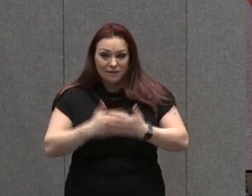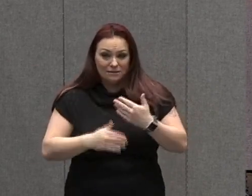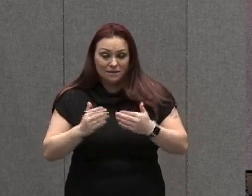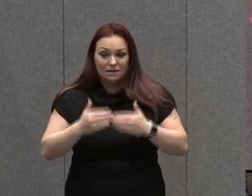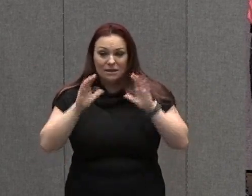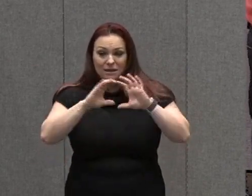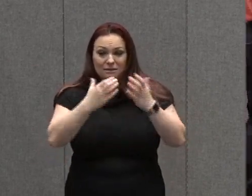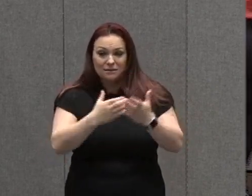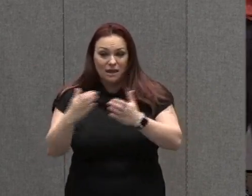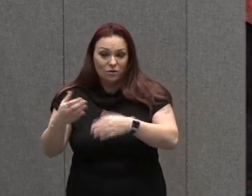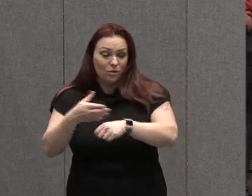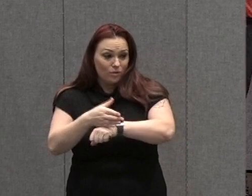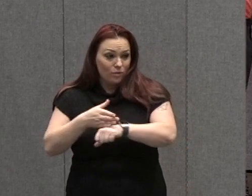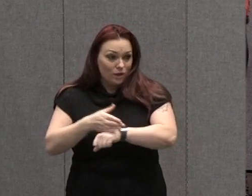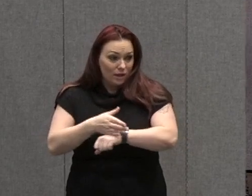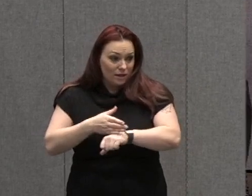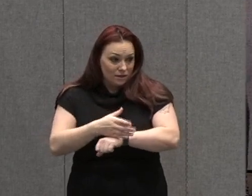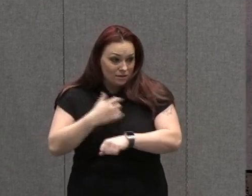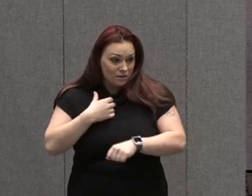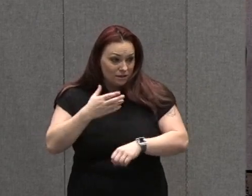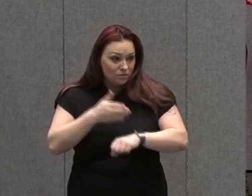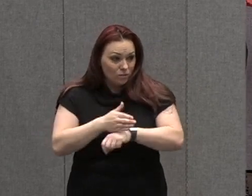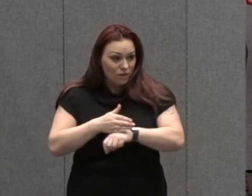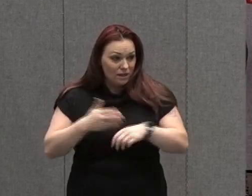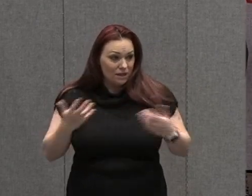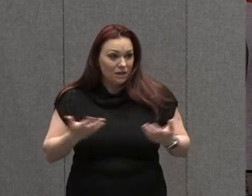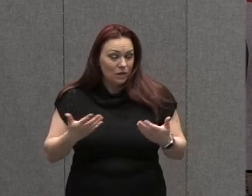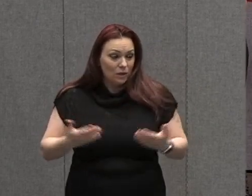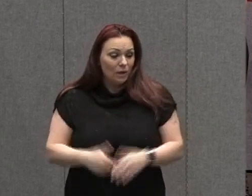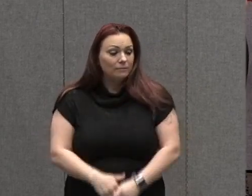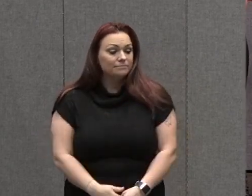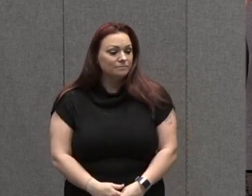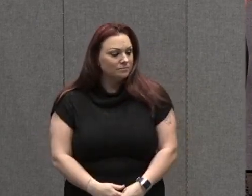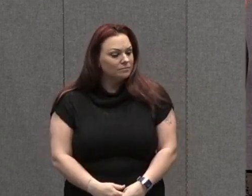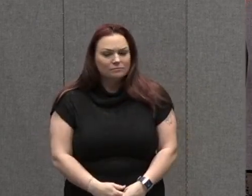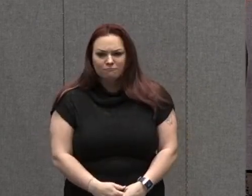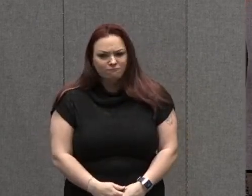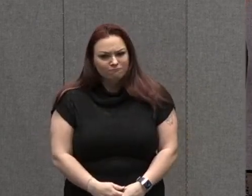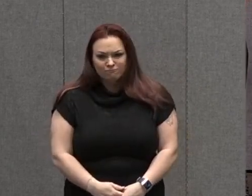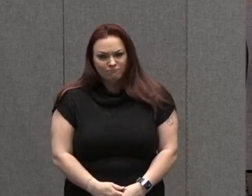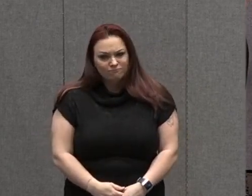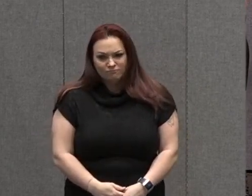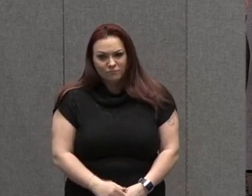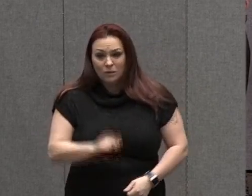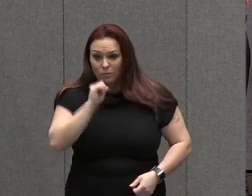Woods, do we have anything that are wood? That's wood here? We don't have a wood thing from home but